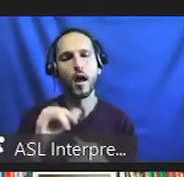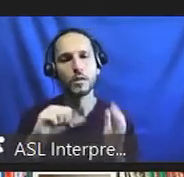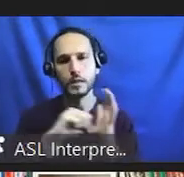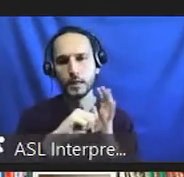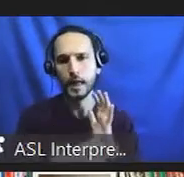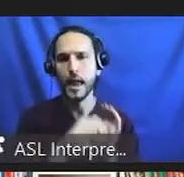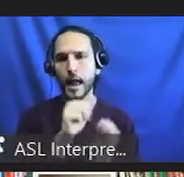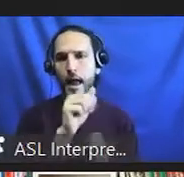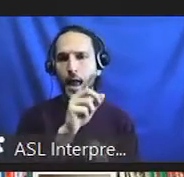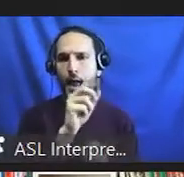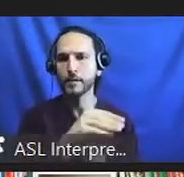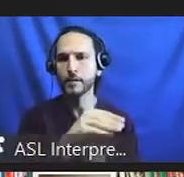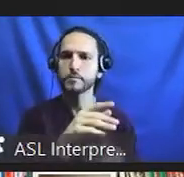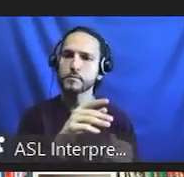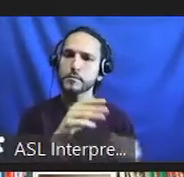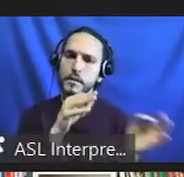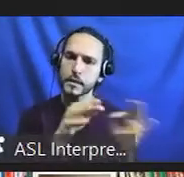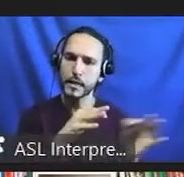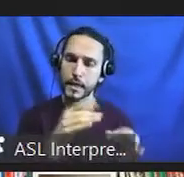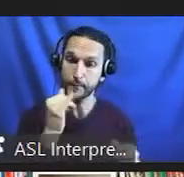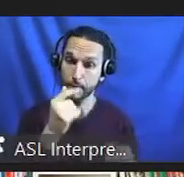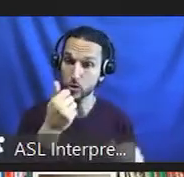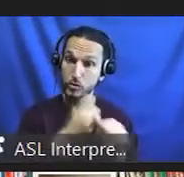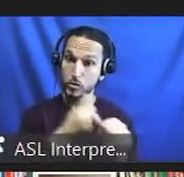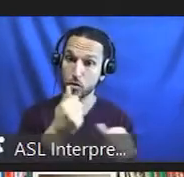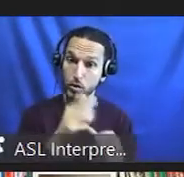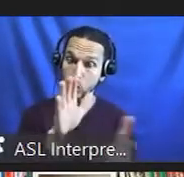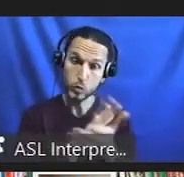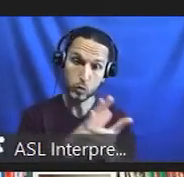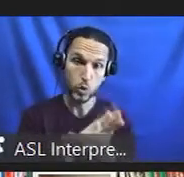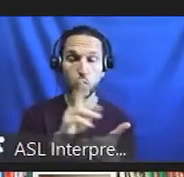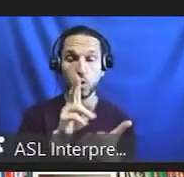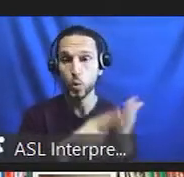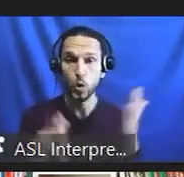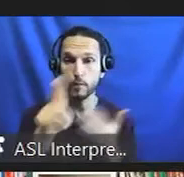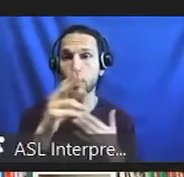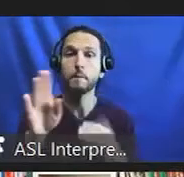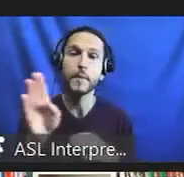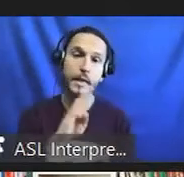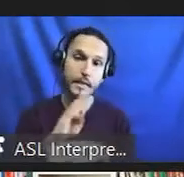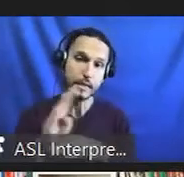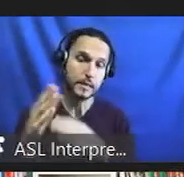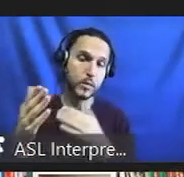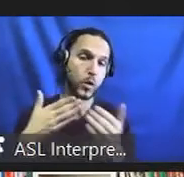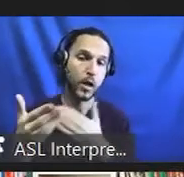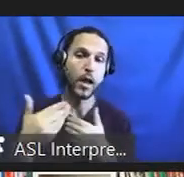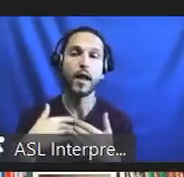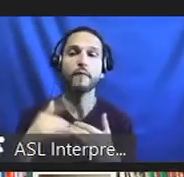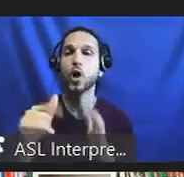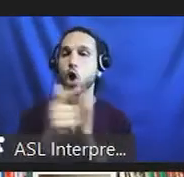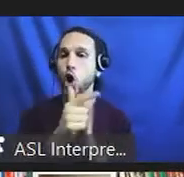If your entity, your school, your university, your business or whatever, has attorneys that it uses,